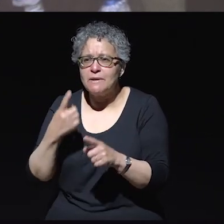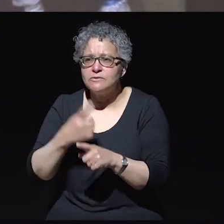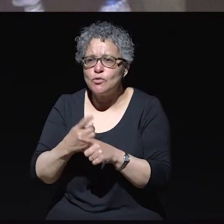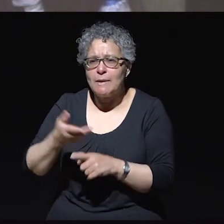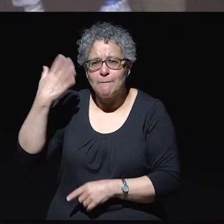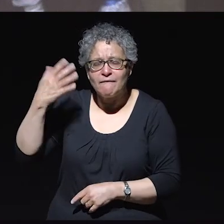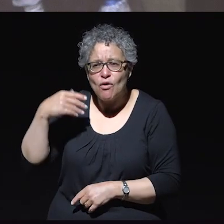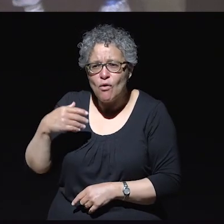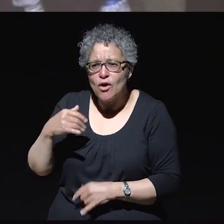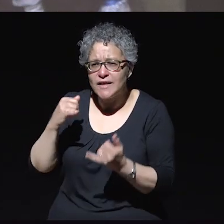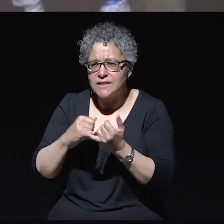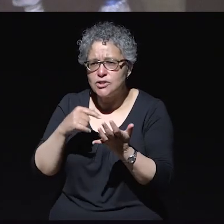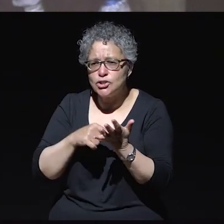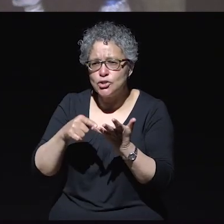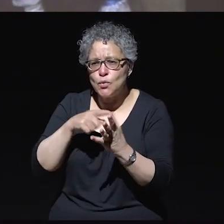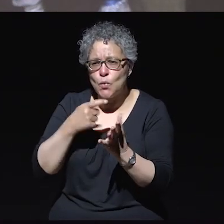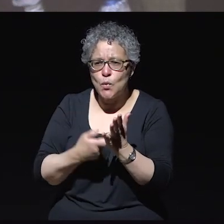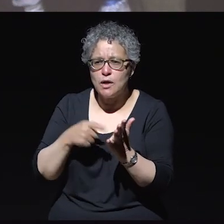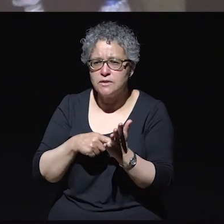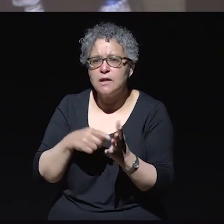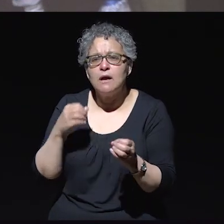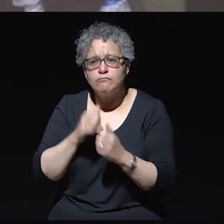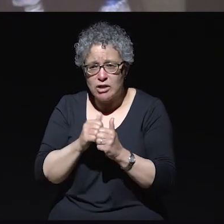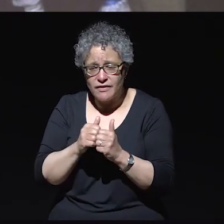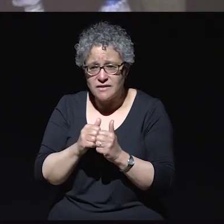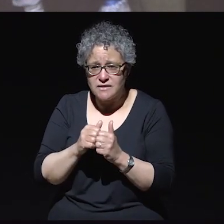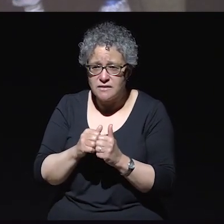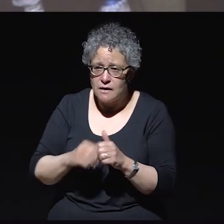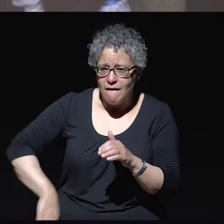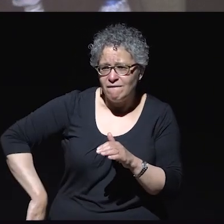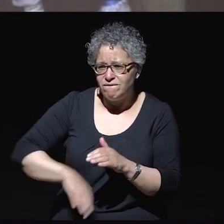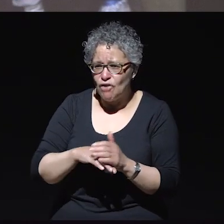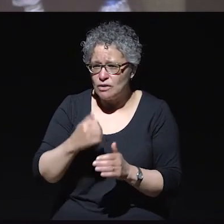the Stuart brothers, which he saw, he made a full-scale copy of that work of art.